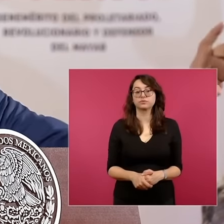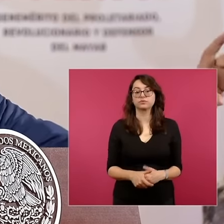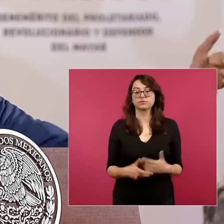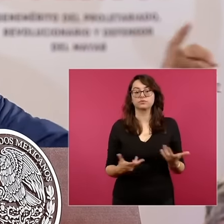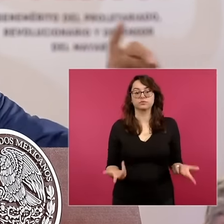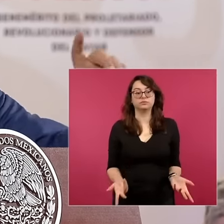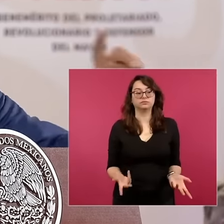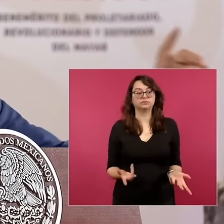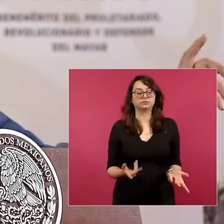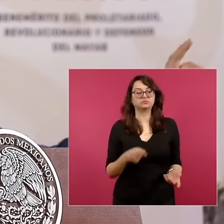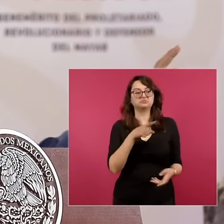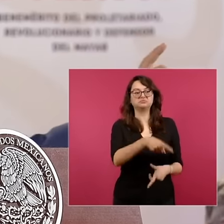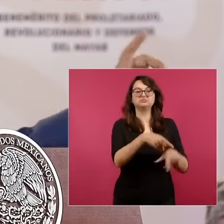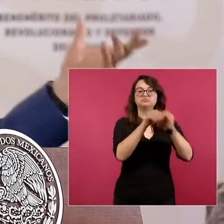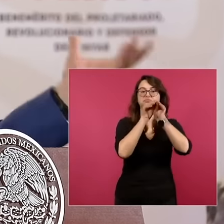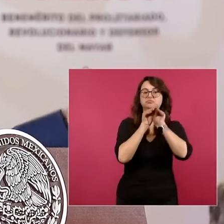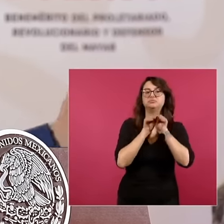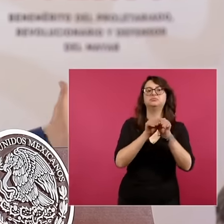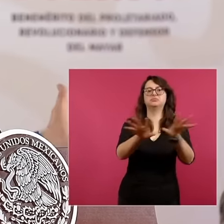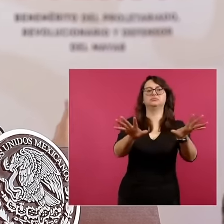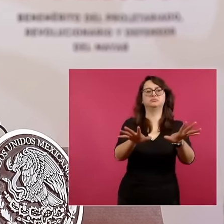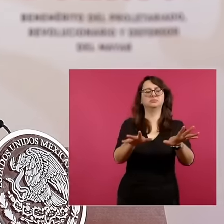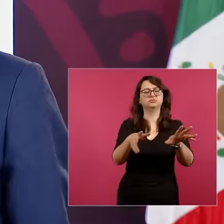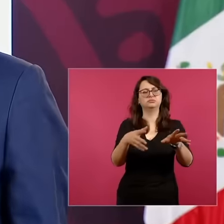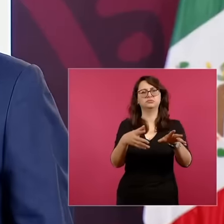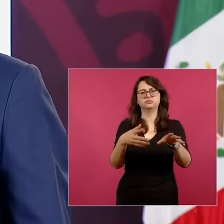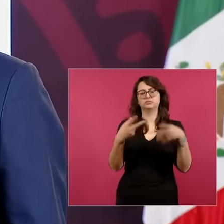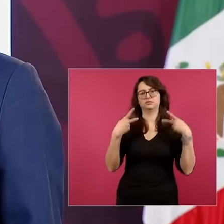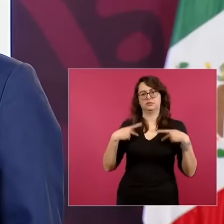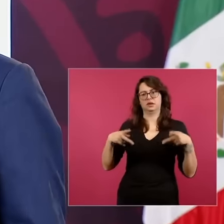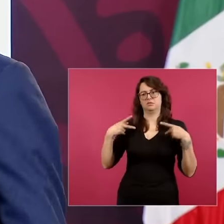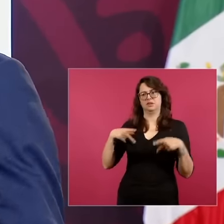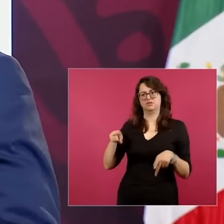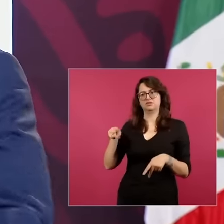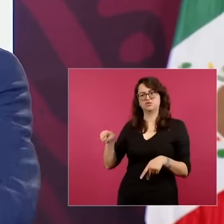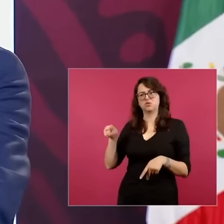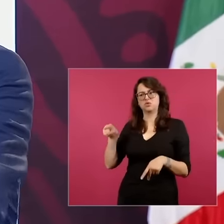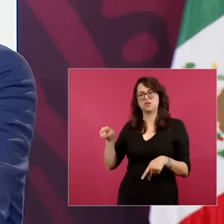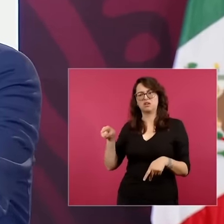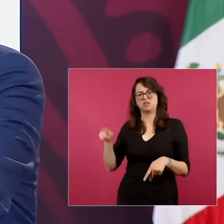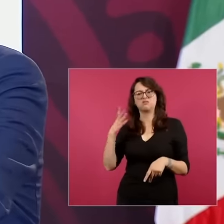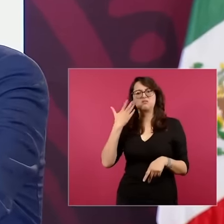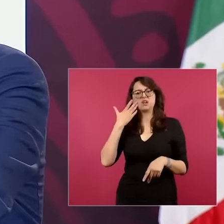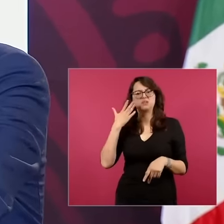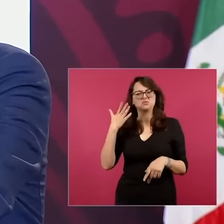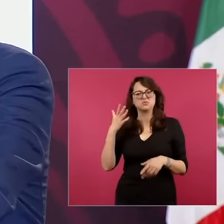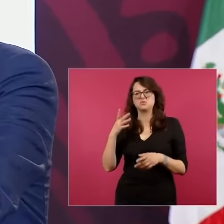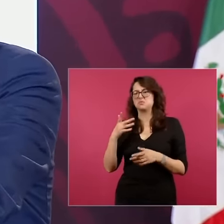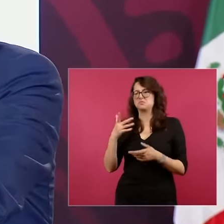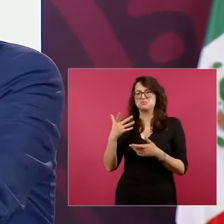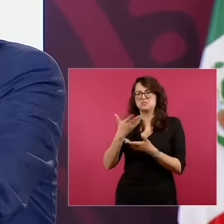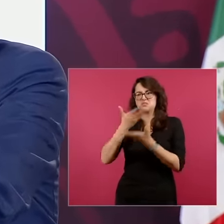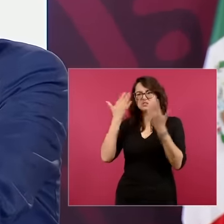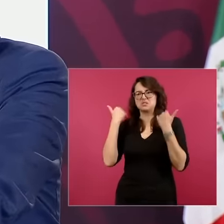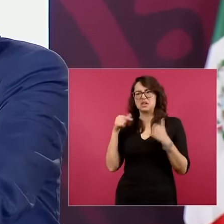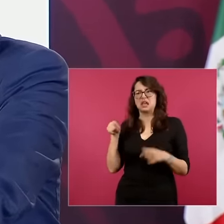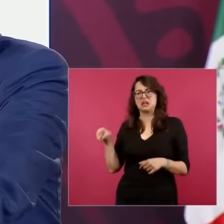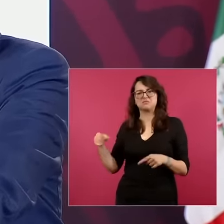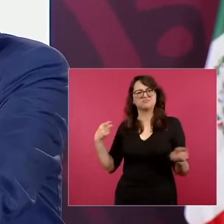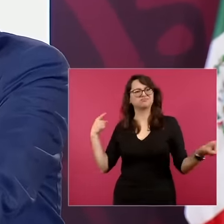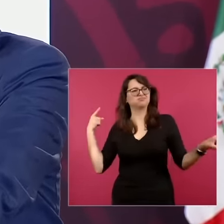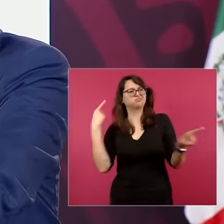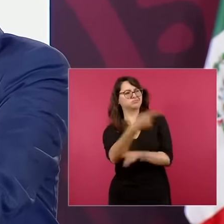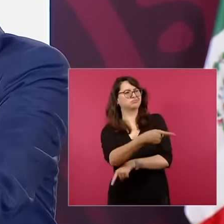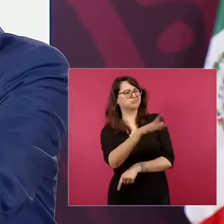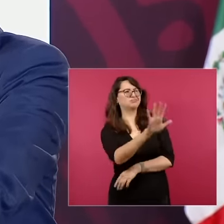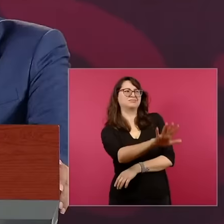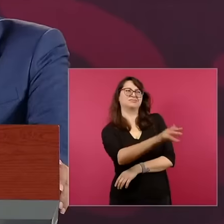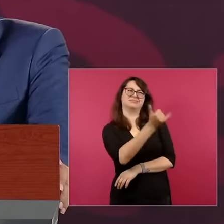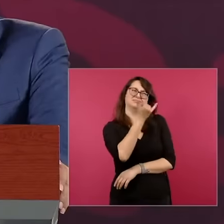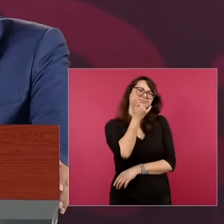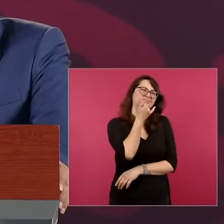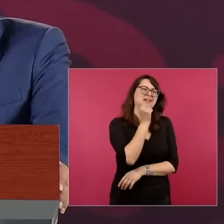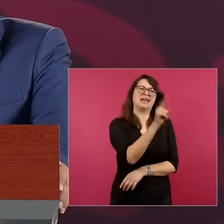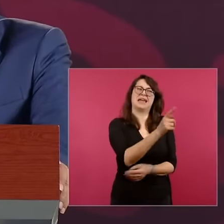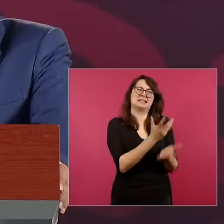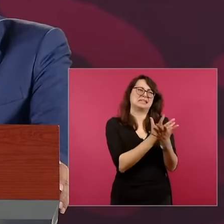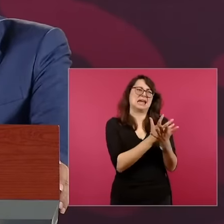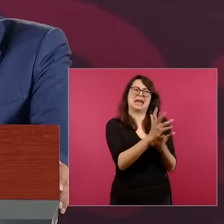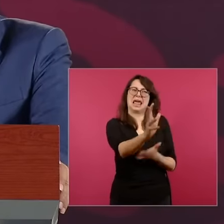he didn't say, Hey, don't exaggerate. Ah, now I know why he compared Mexico with El